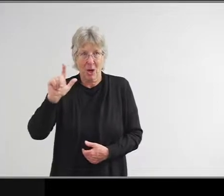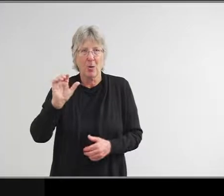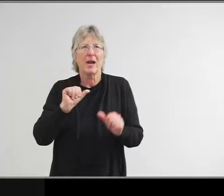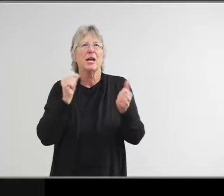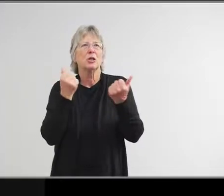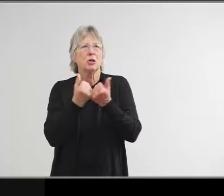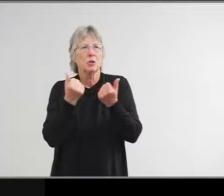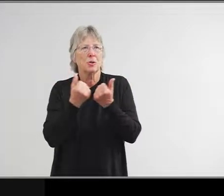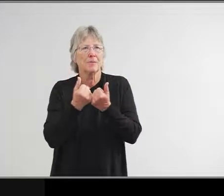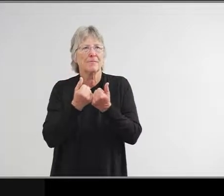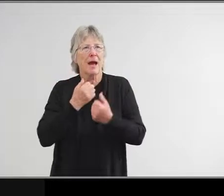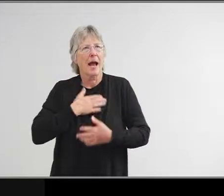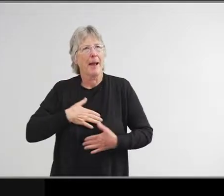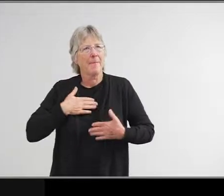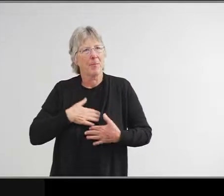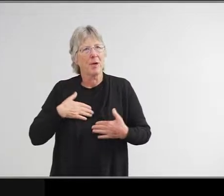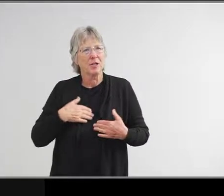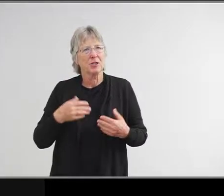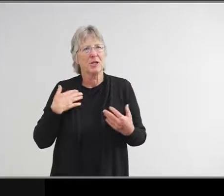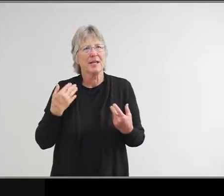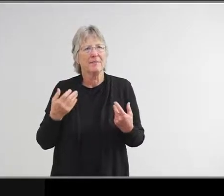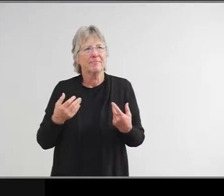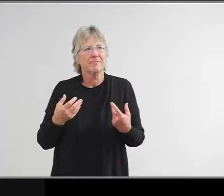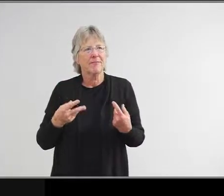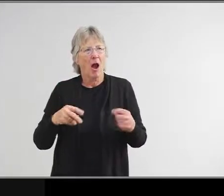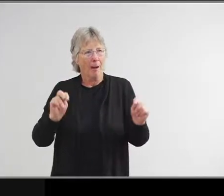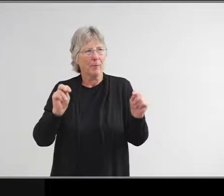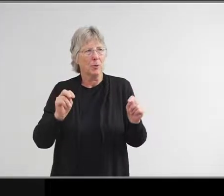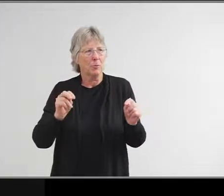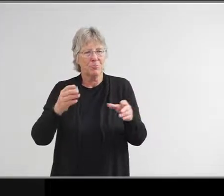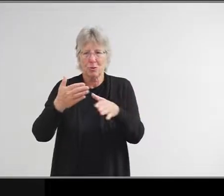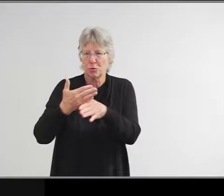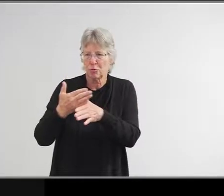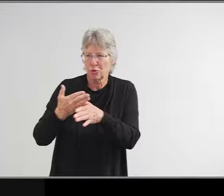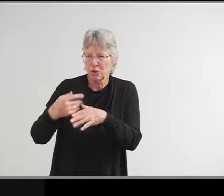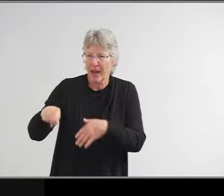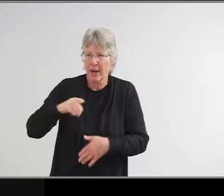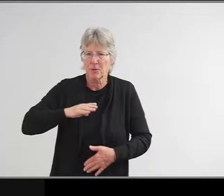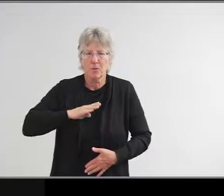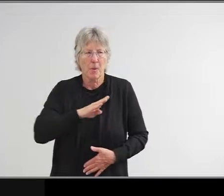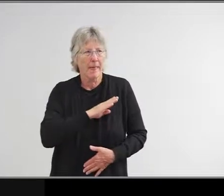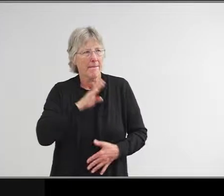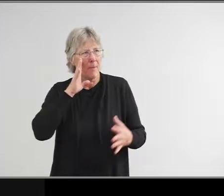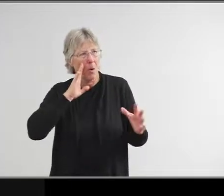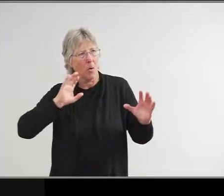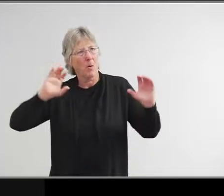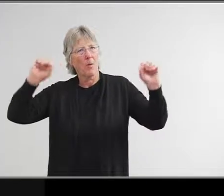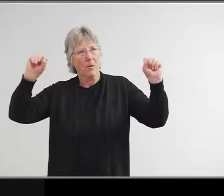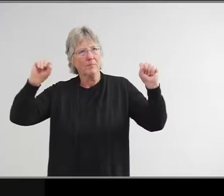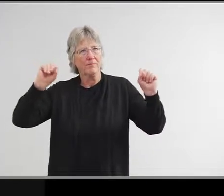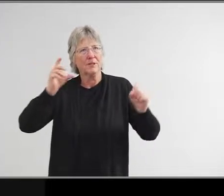to share along with my colleagues to the board superintendent, Dr Joe Baker,